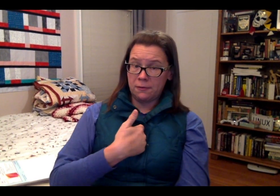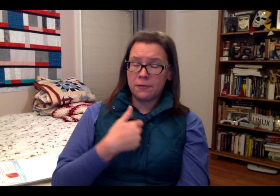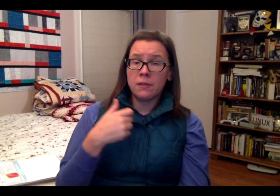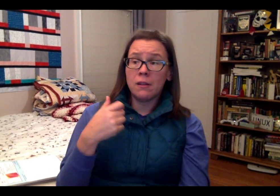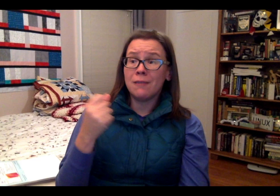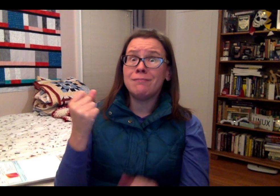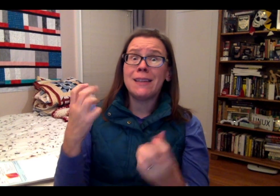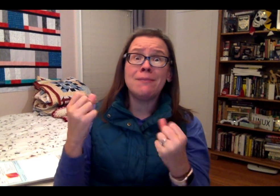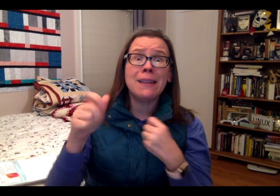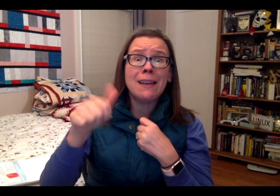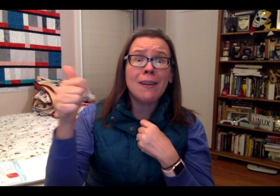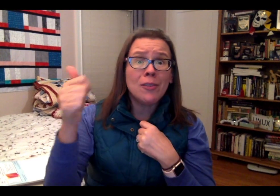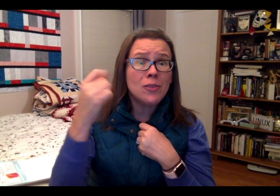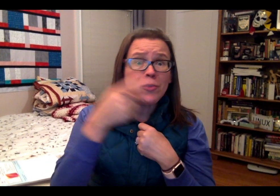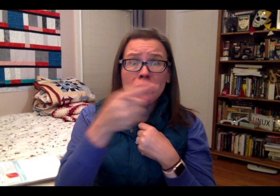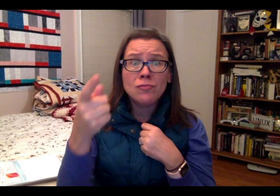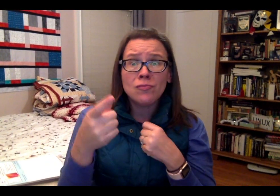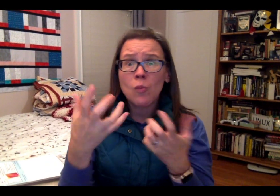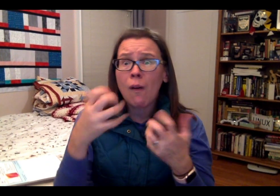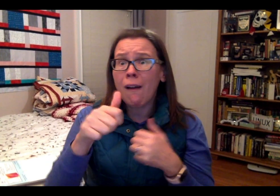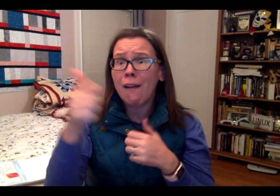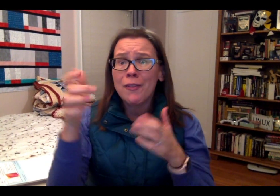And so I'm going to explain three of these to you.